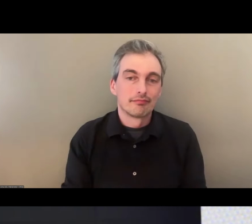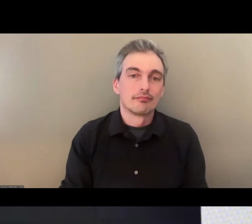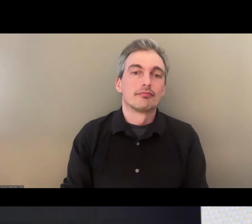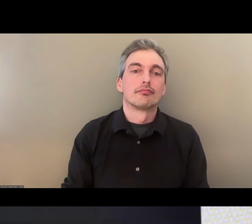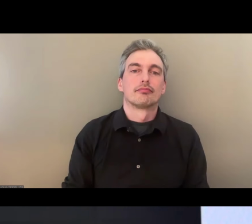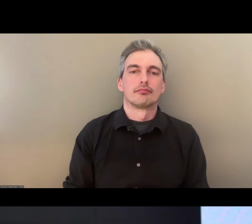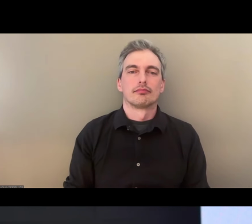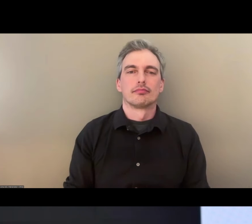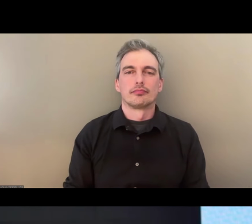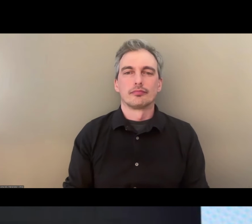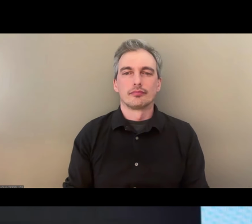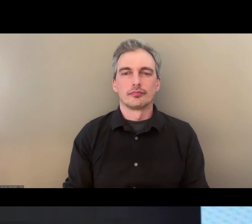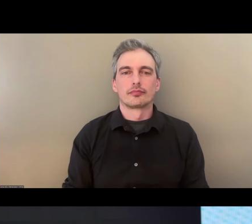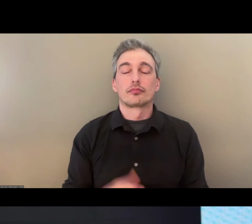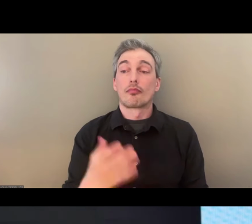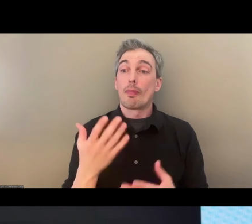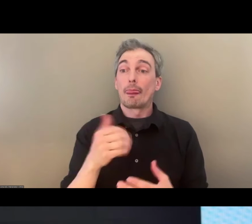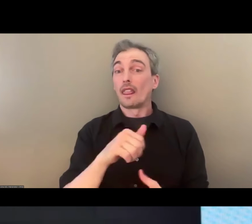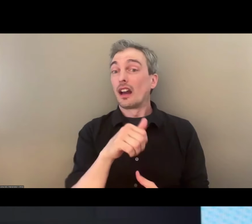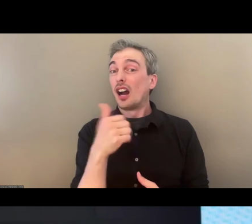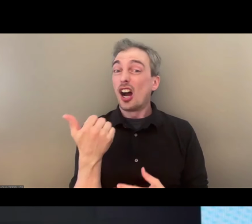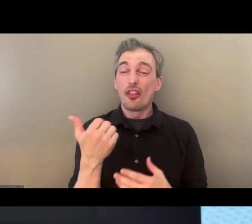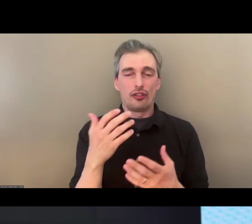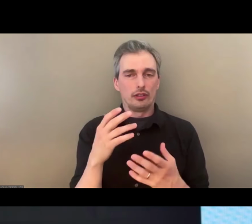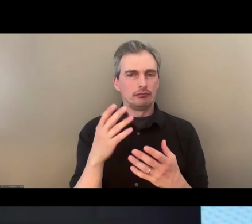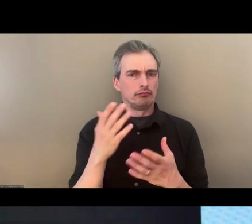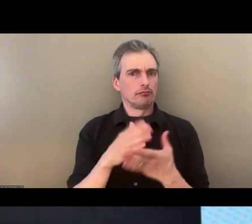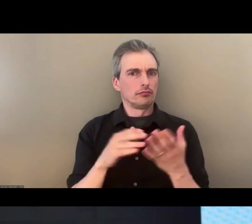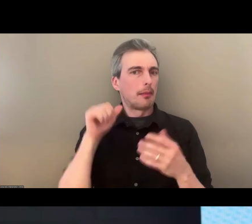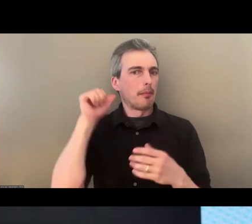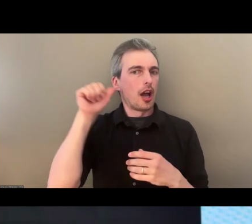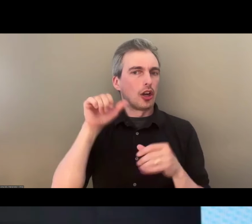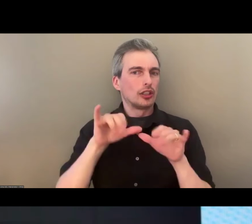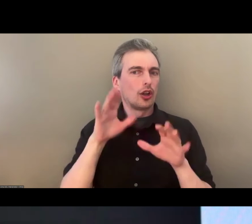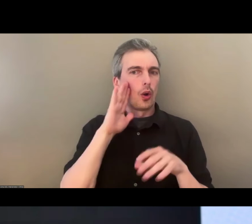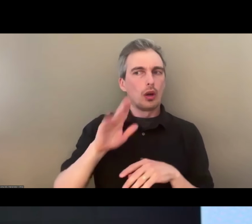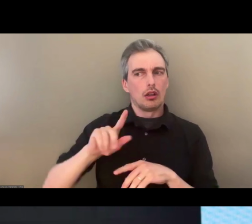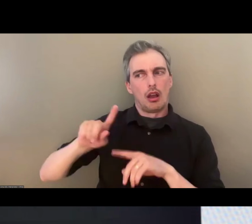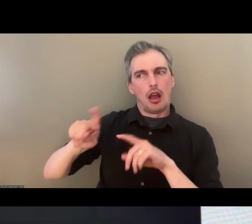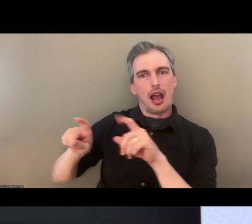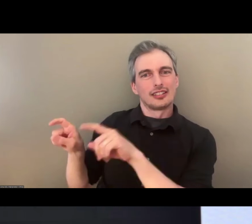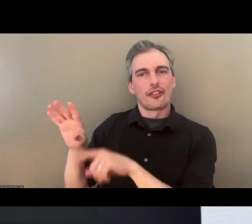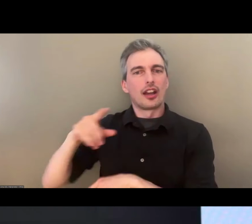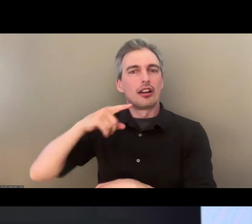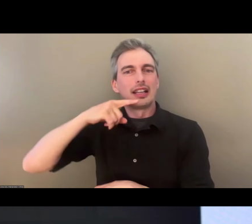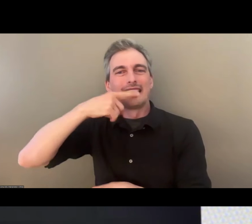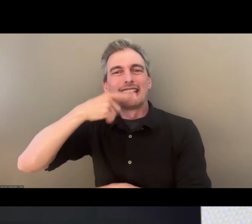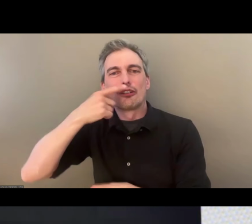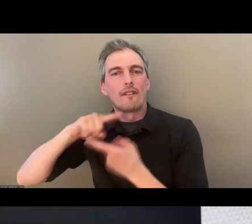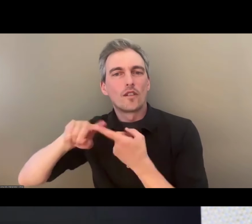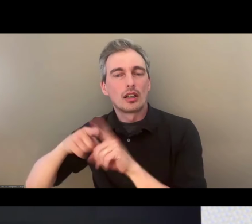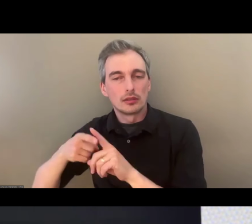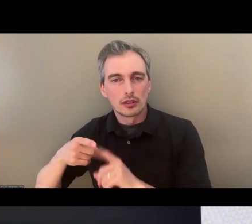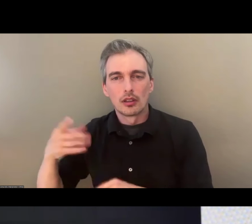They ask peers to give feedback to ensure the quality of work. Pretty much every audio engineer does this.